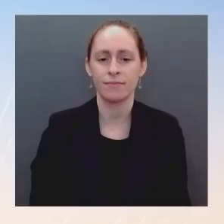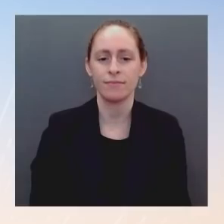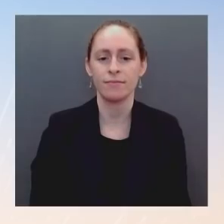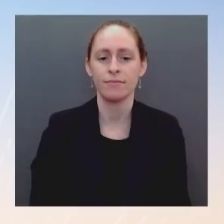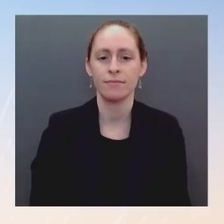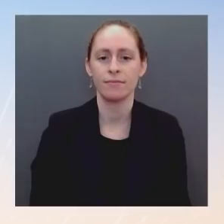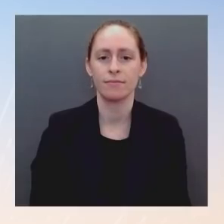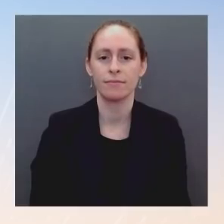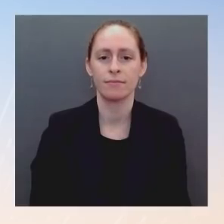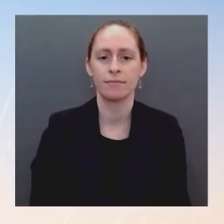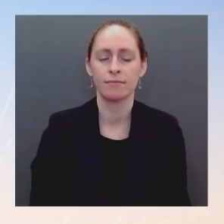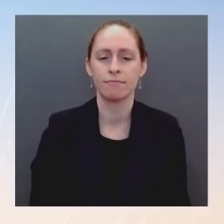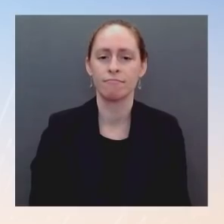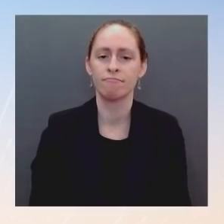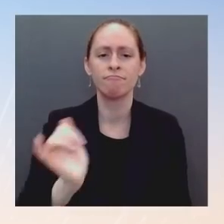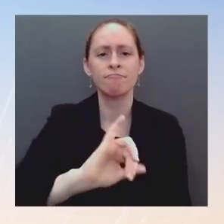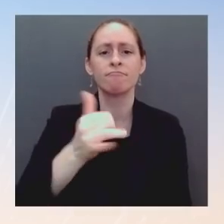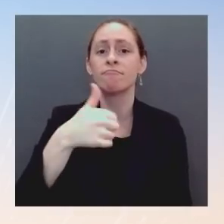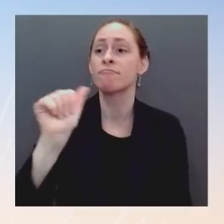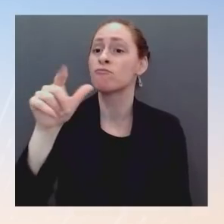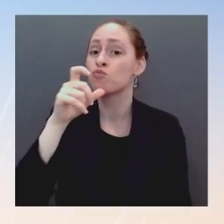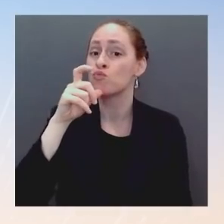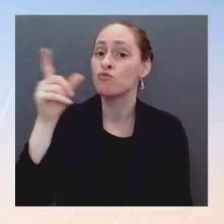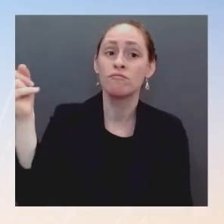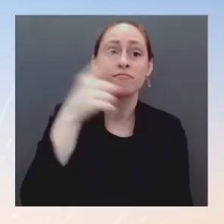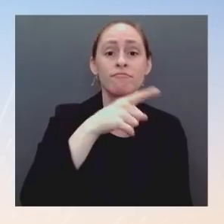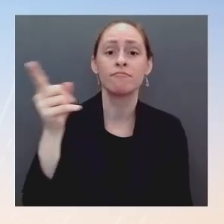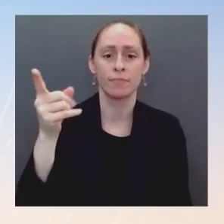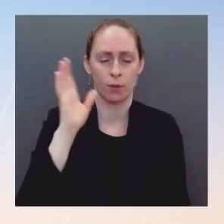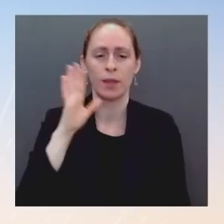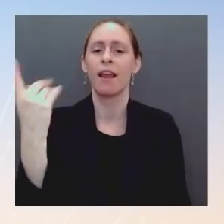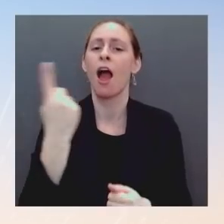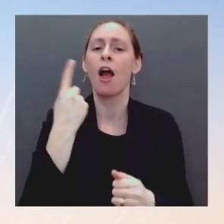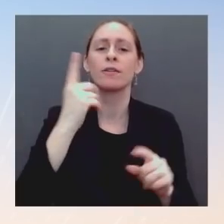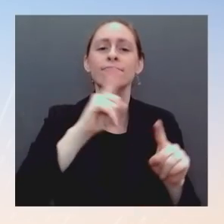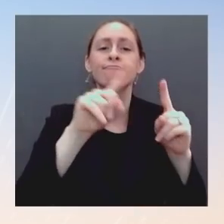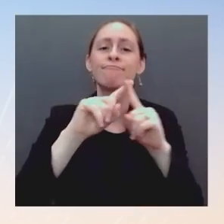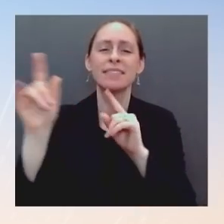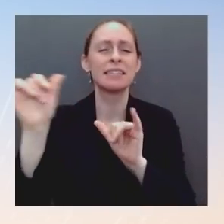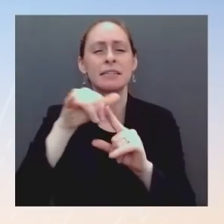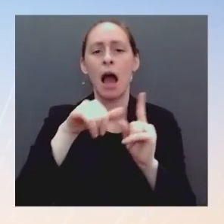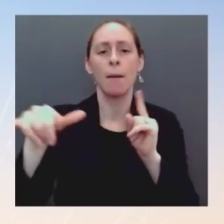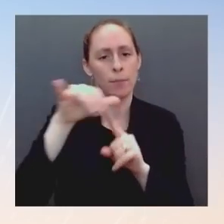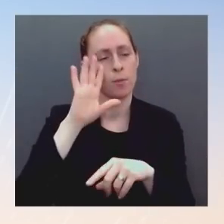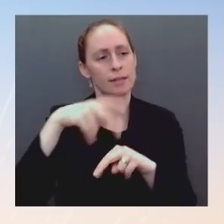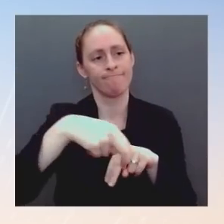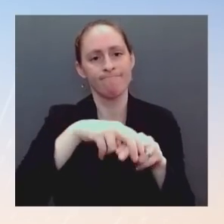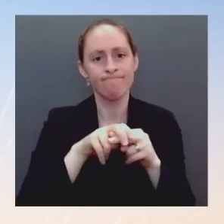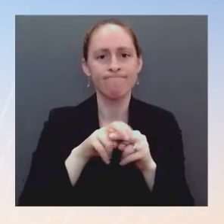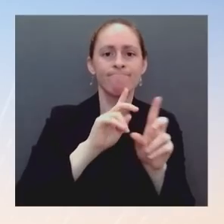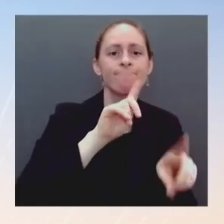where I'm sure she will answer a range of questions. But I think her -- her background, her credentials,